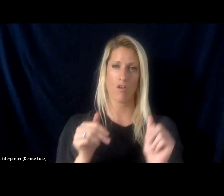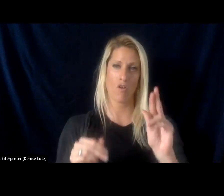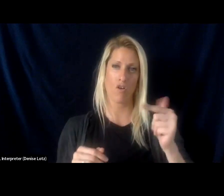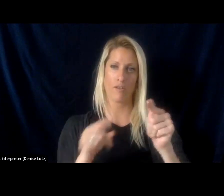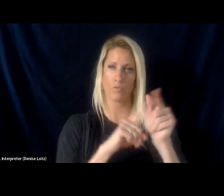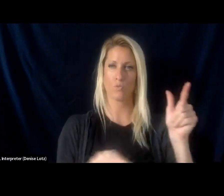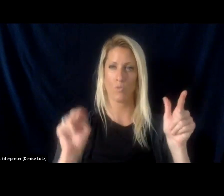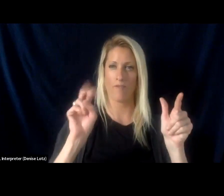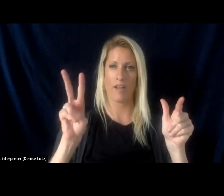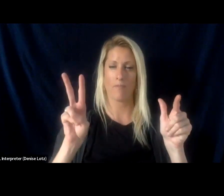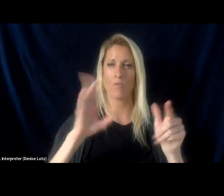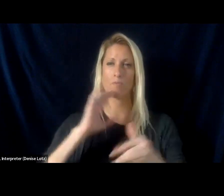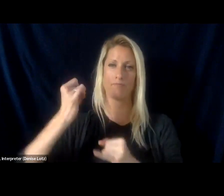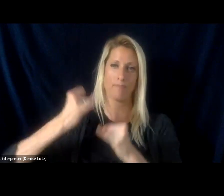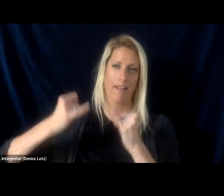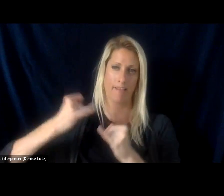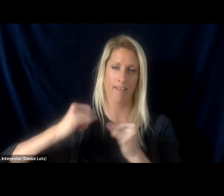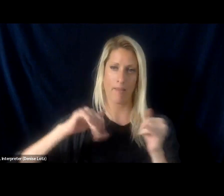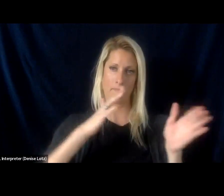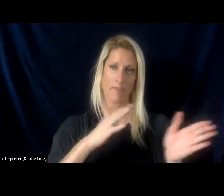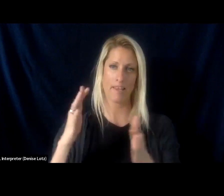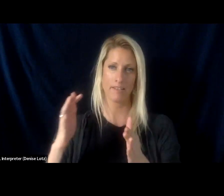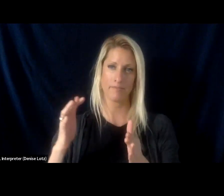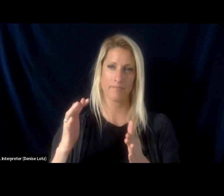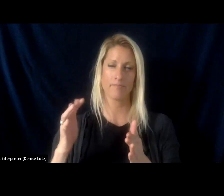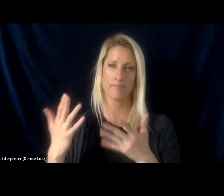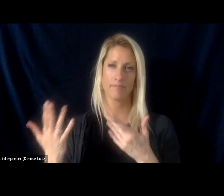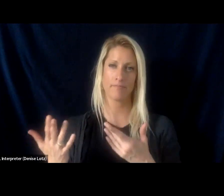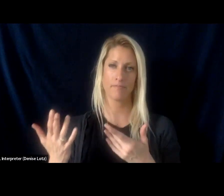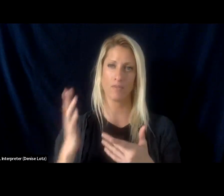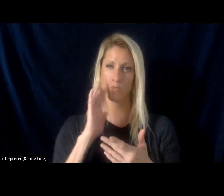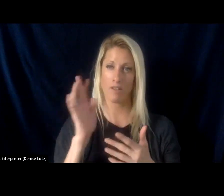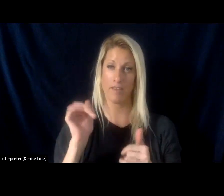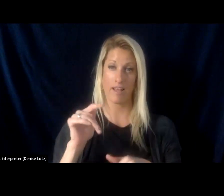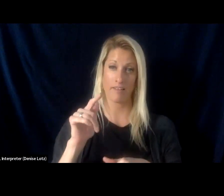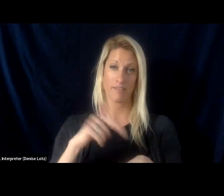that's when we're finalizing the plan and so you know now, in terms of the timeline